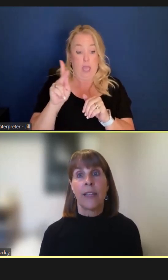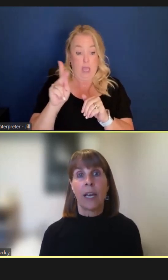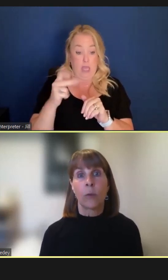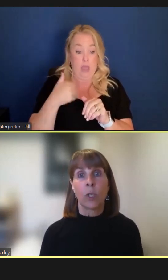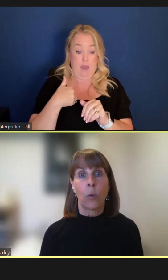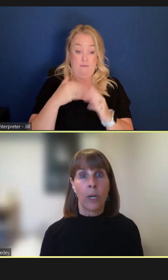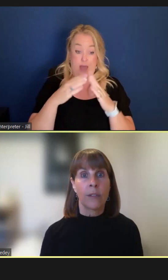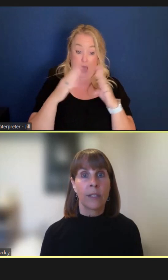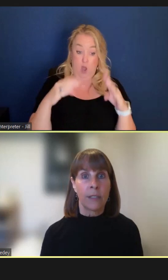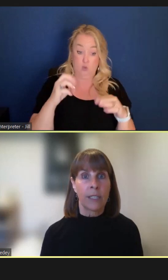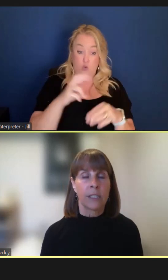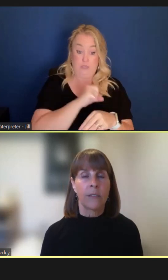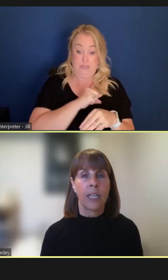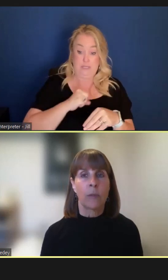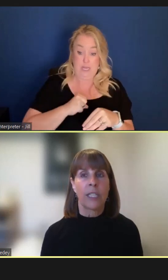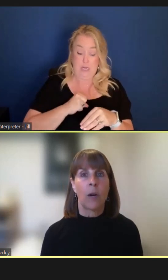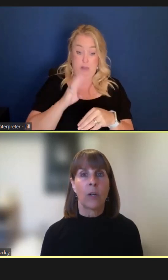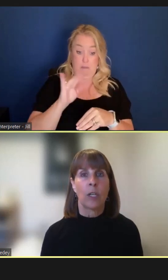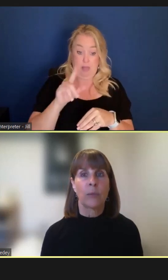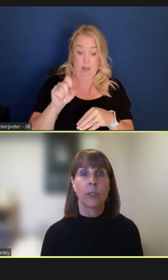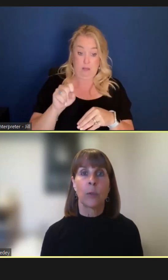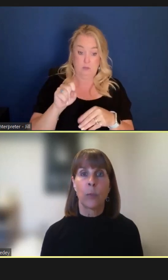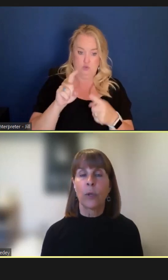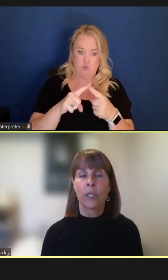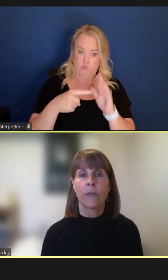that require the collection of language outcomes and the reporting of those